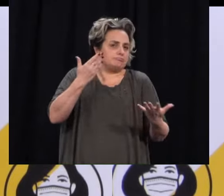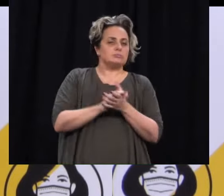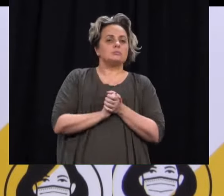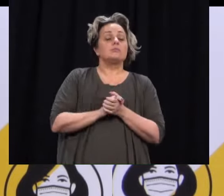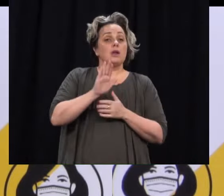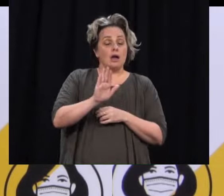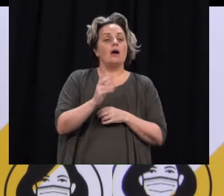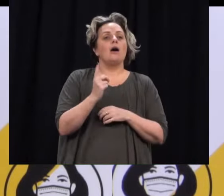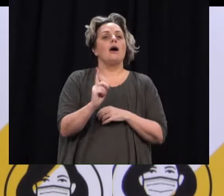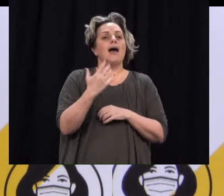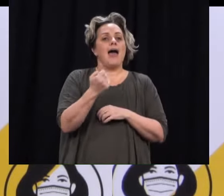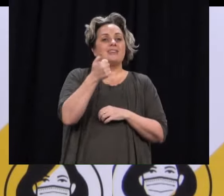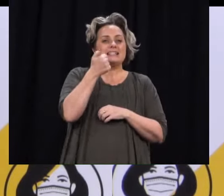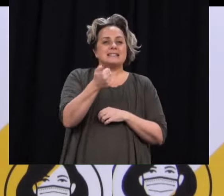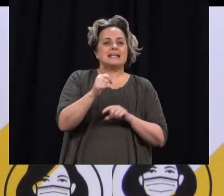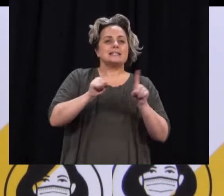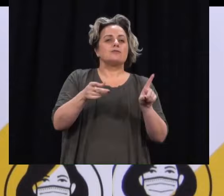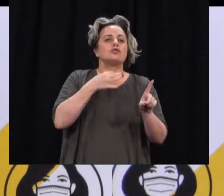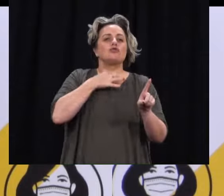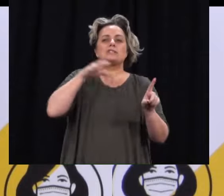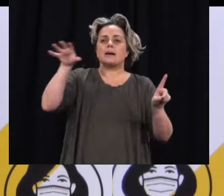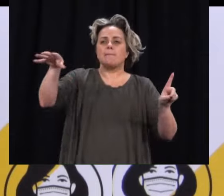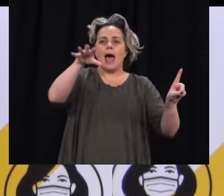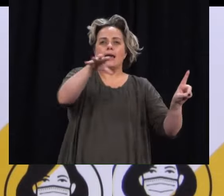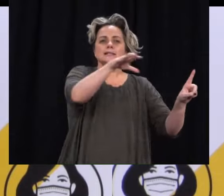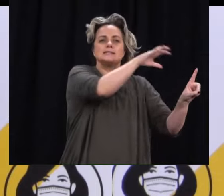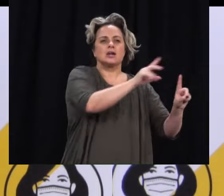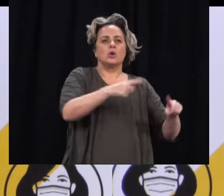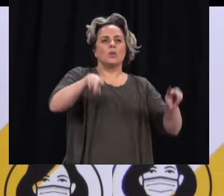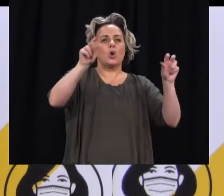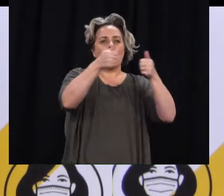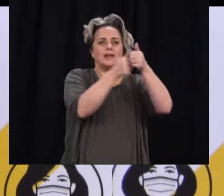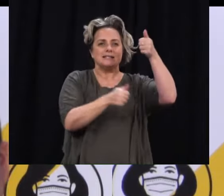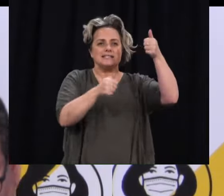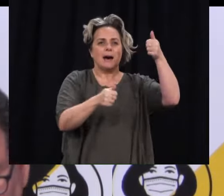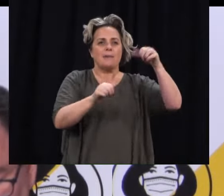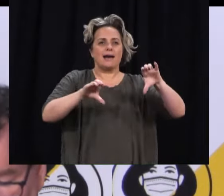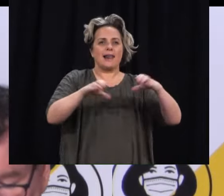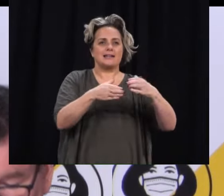have any further detail about the AUT associated cases. What